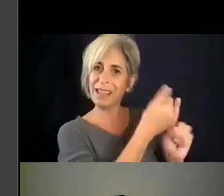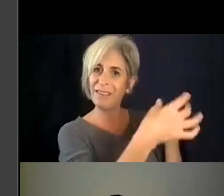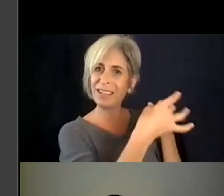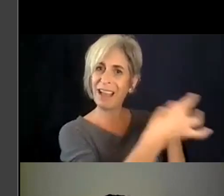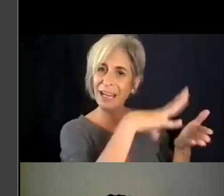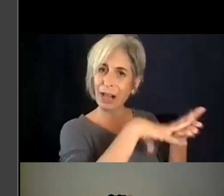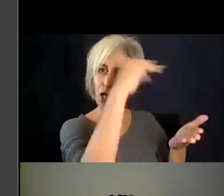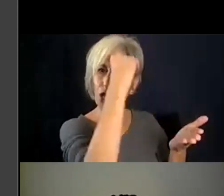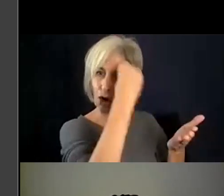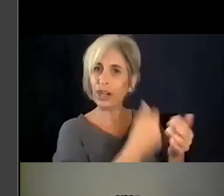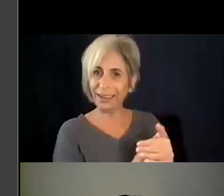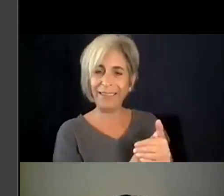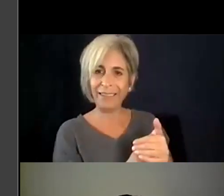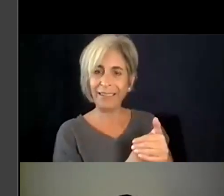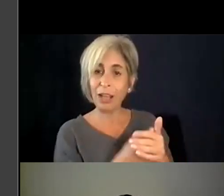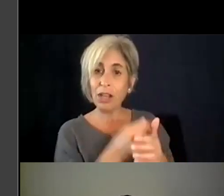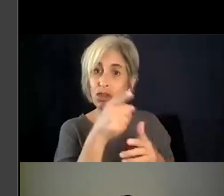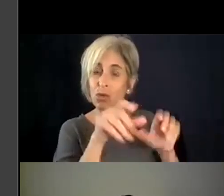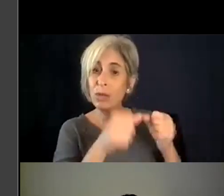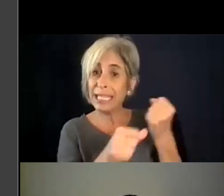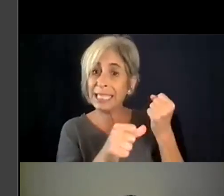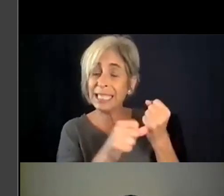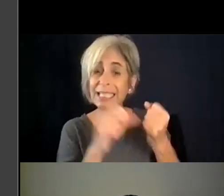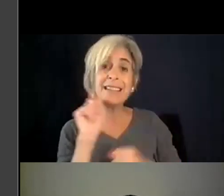So, you can assist deaf and hard of hearing employees